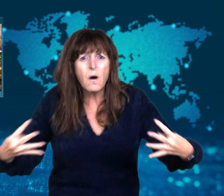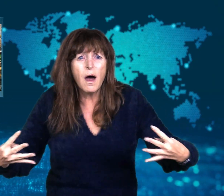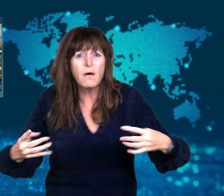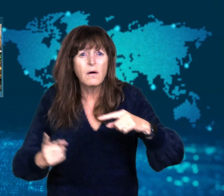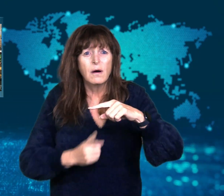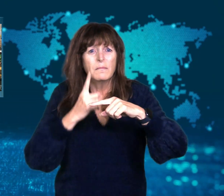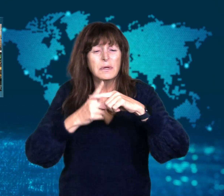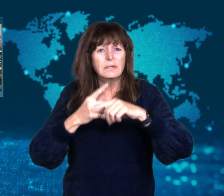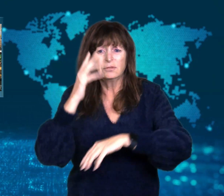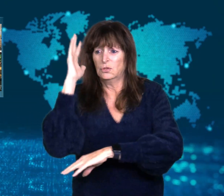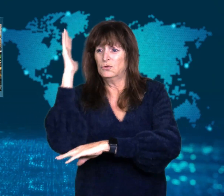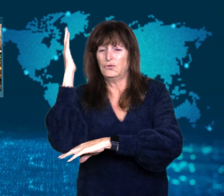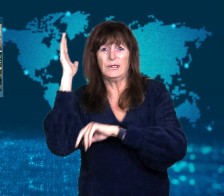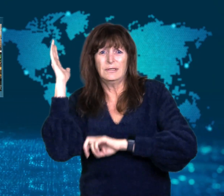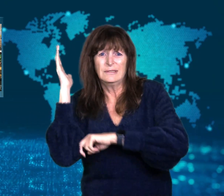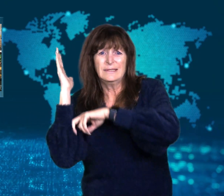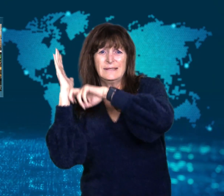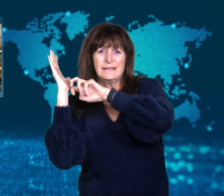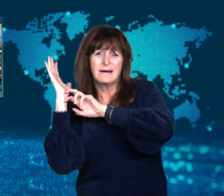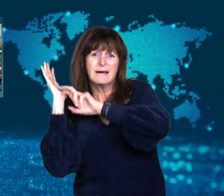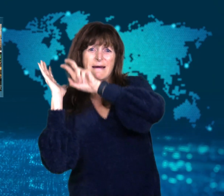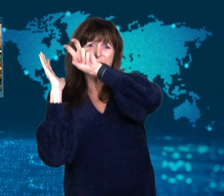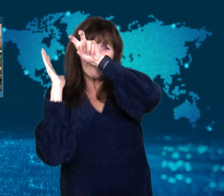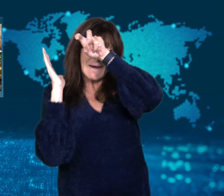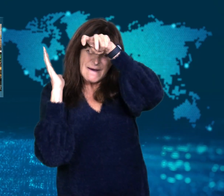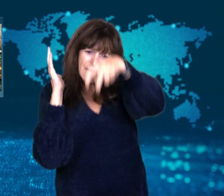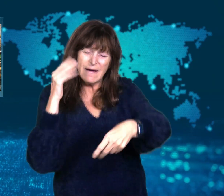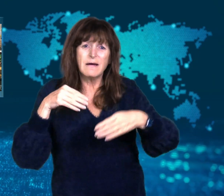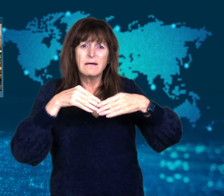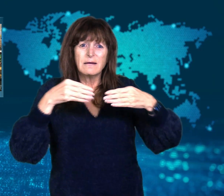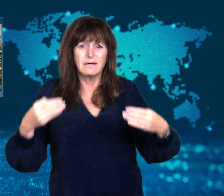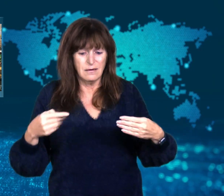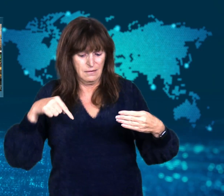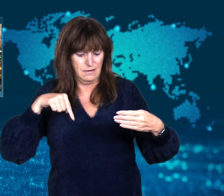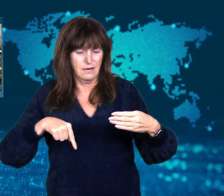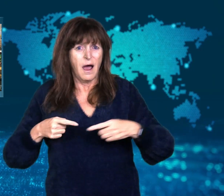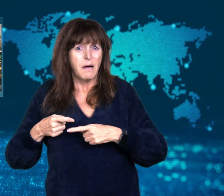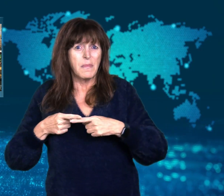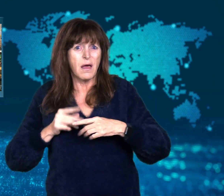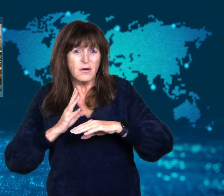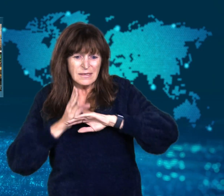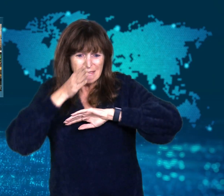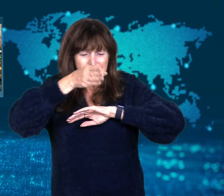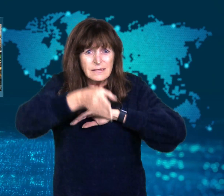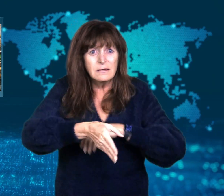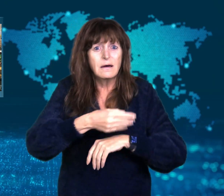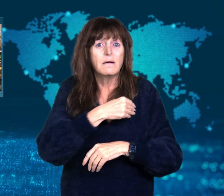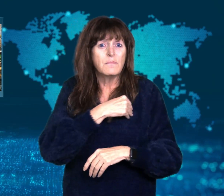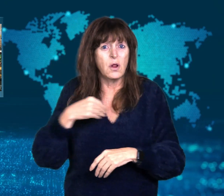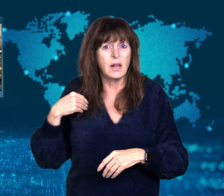branches to climb over border fences from Belarus to Poland.